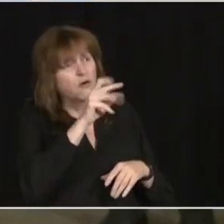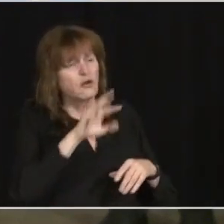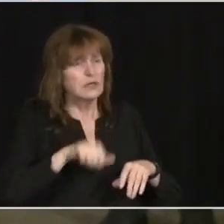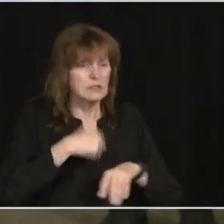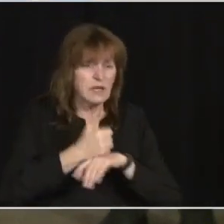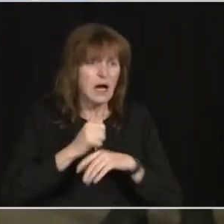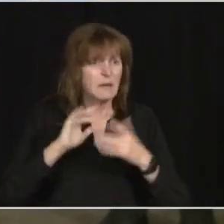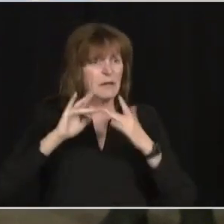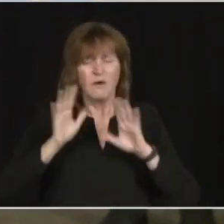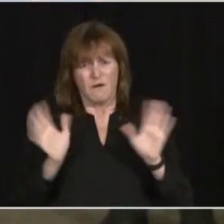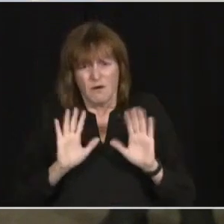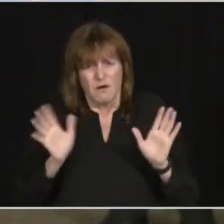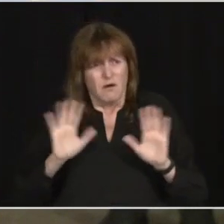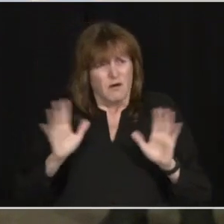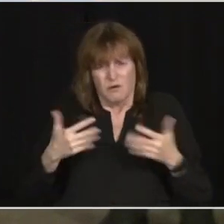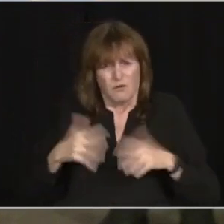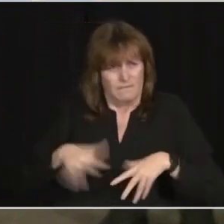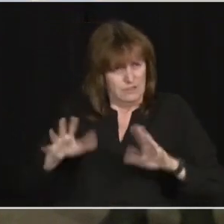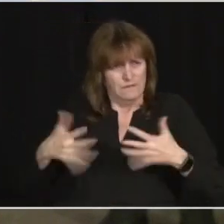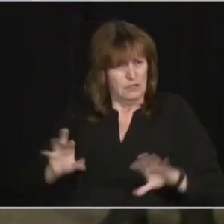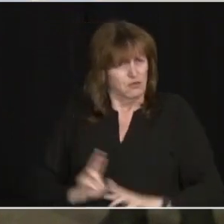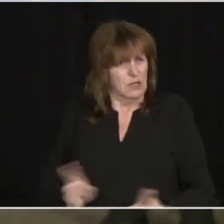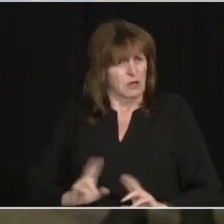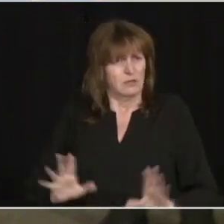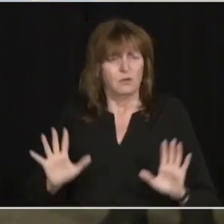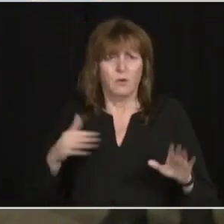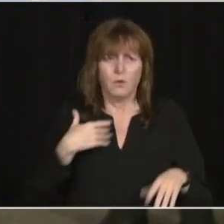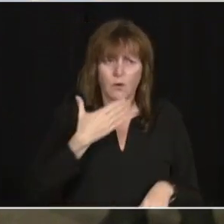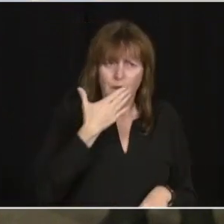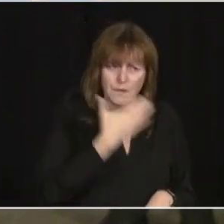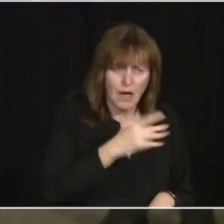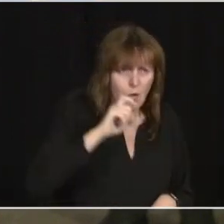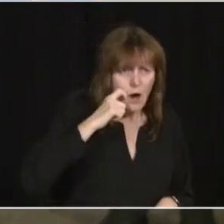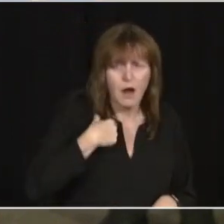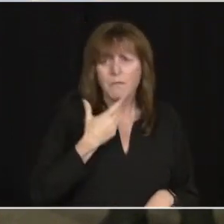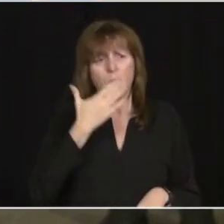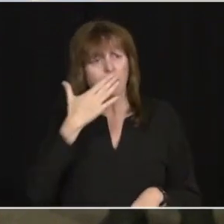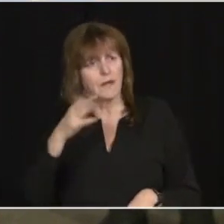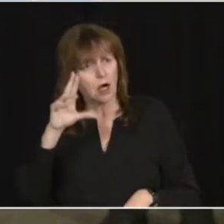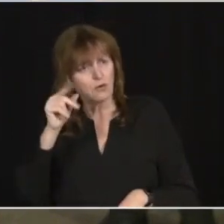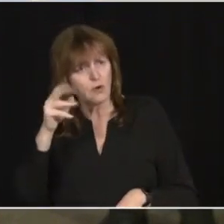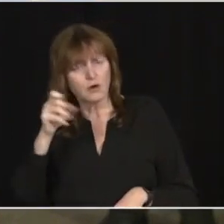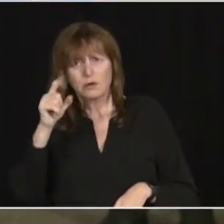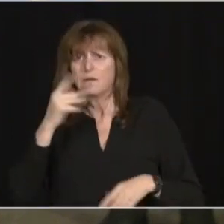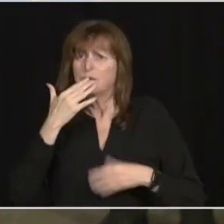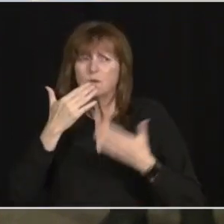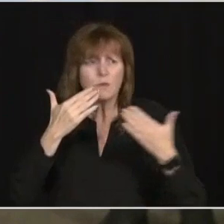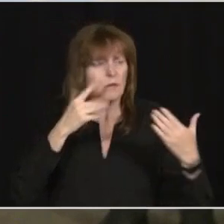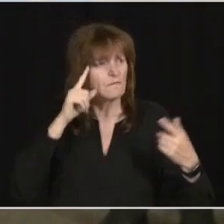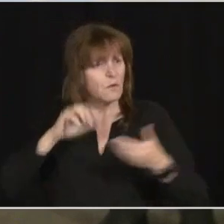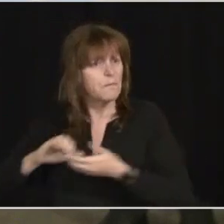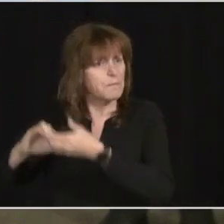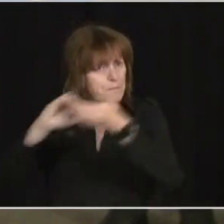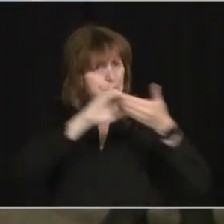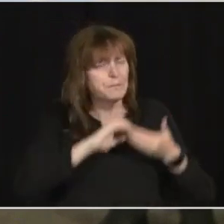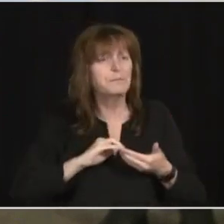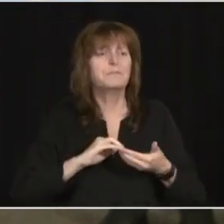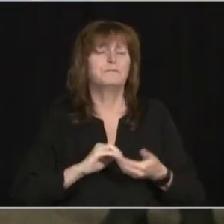I want to thank Apple and Rogers and school boards and all partners involved in supporting our kids in these uncertain times.